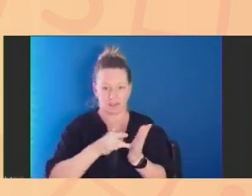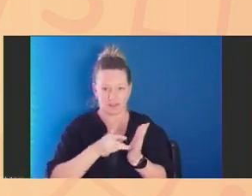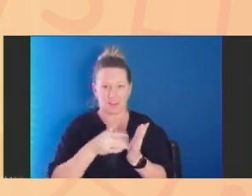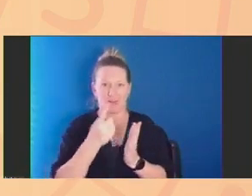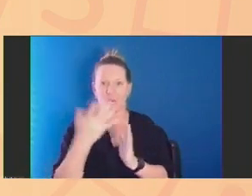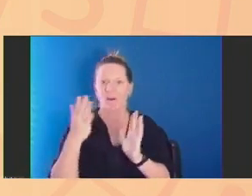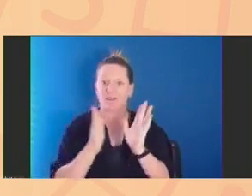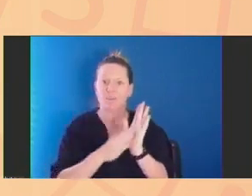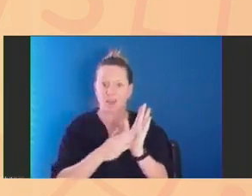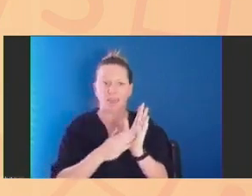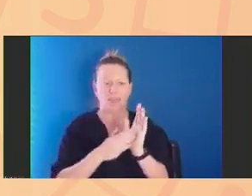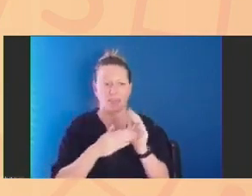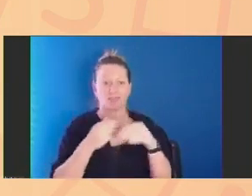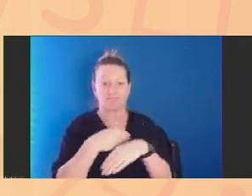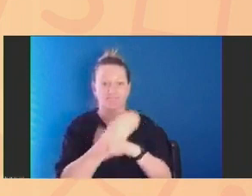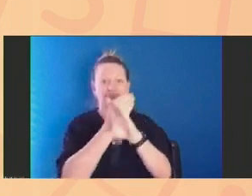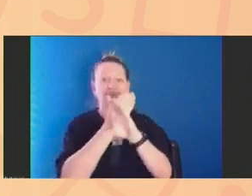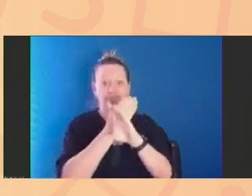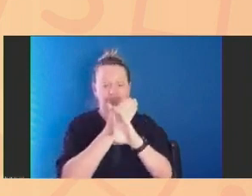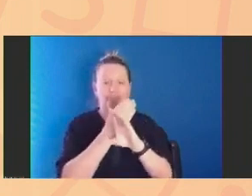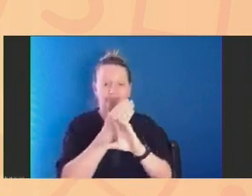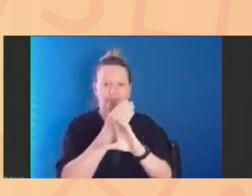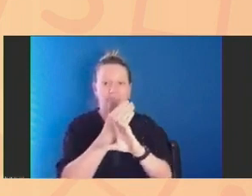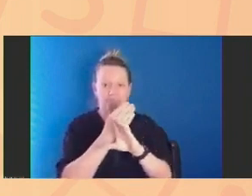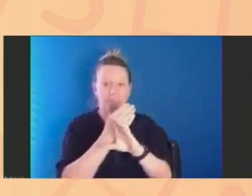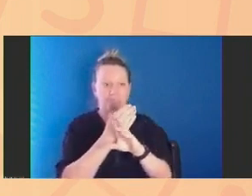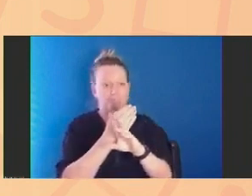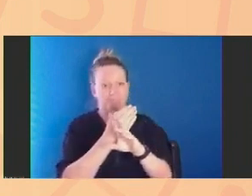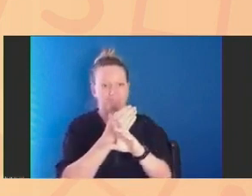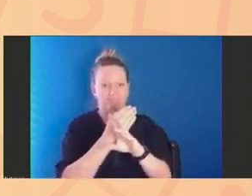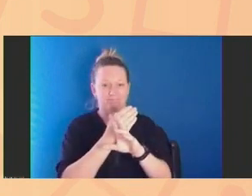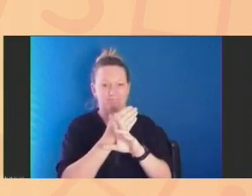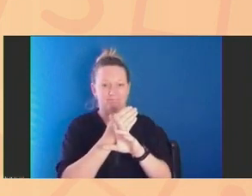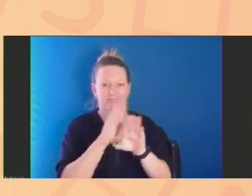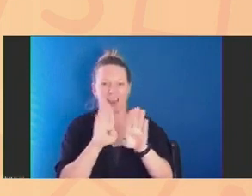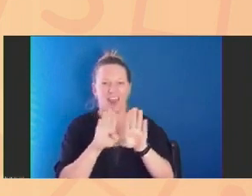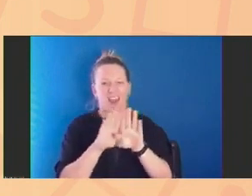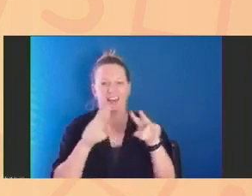So we get, you know, the seasonal animals and things that